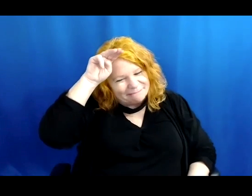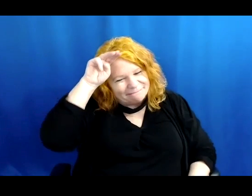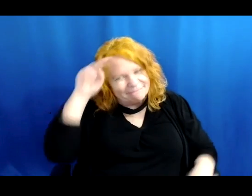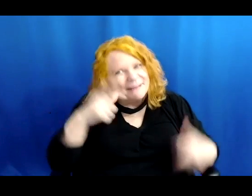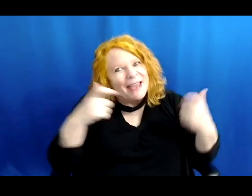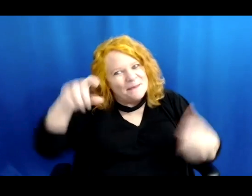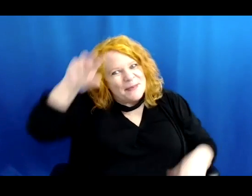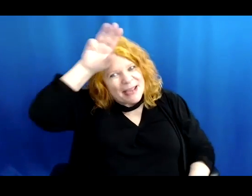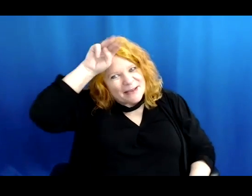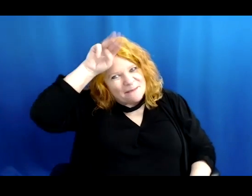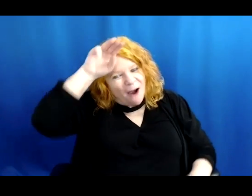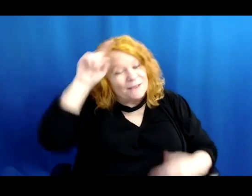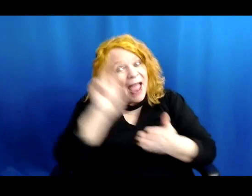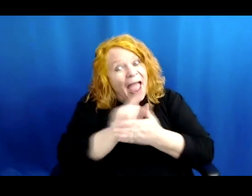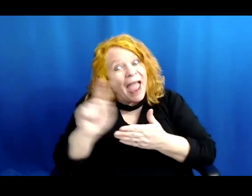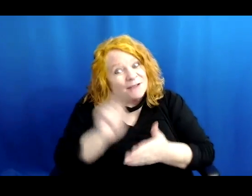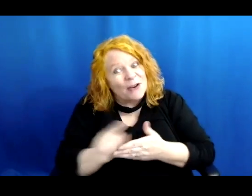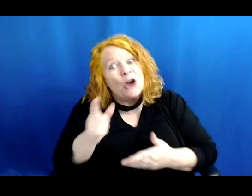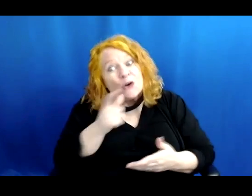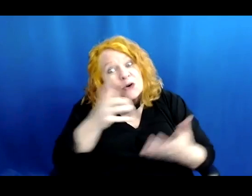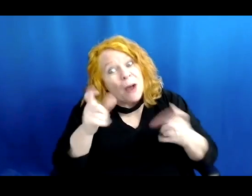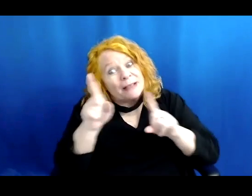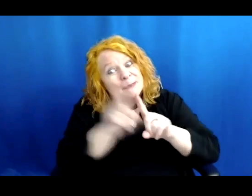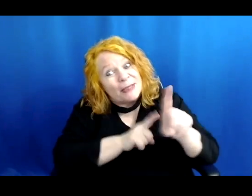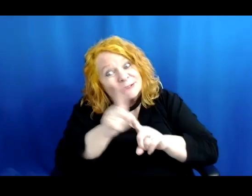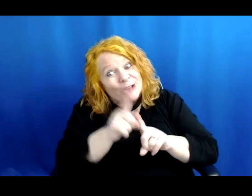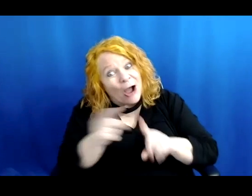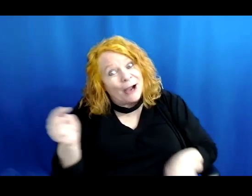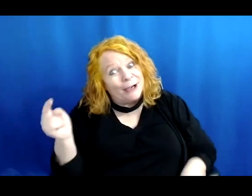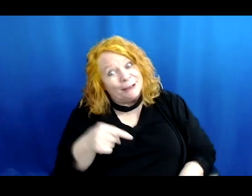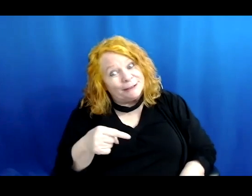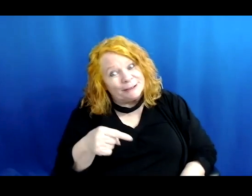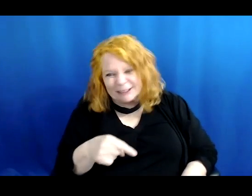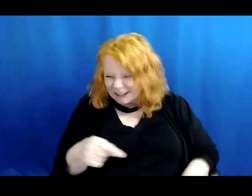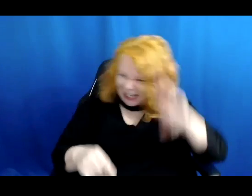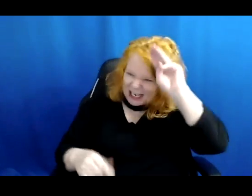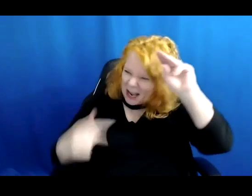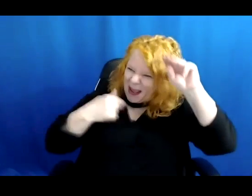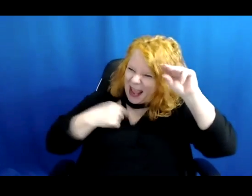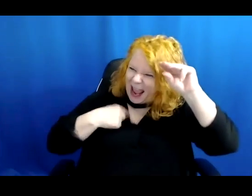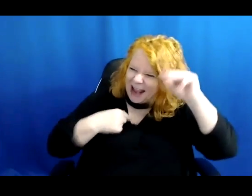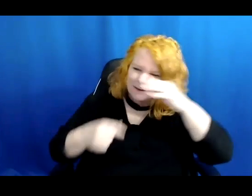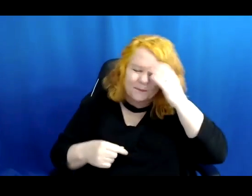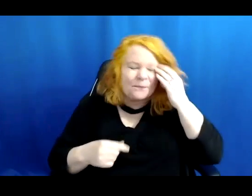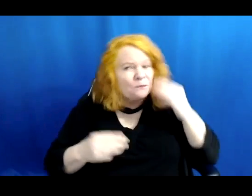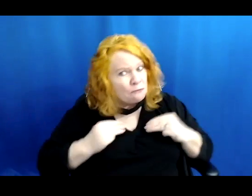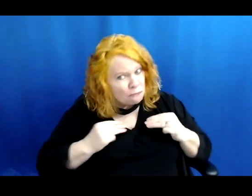Every week he wants to be the super star. Every week. “Me.” >> “Can I be it, Gwyn?”